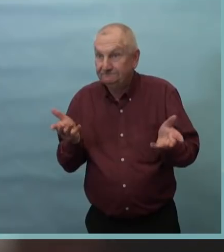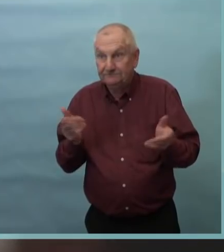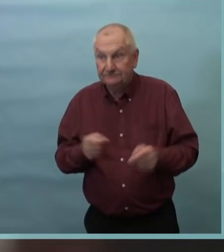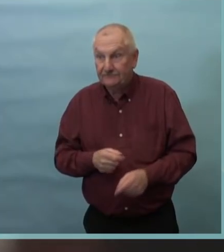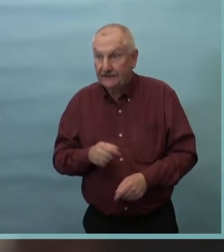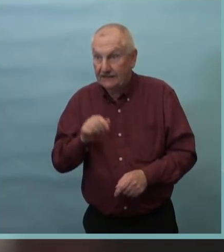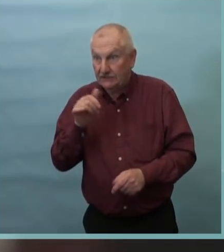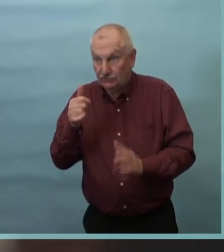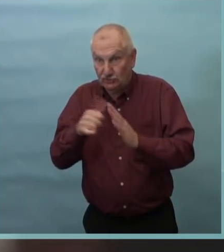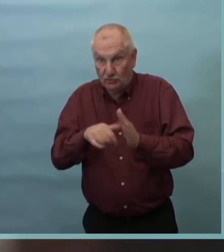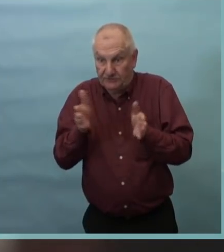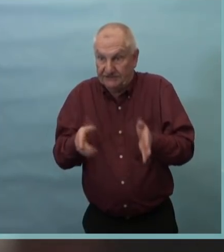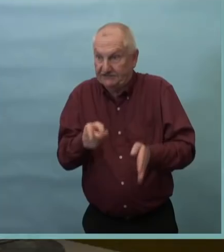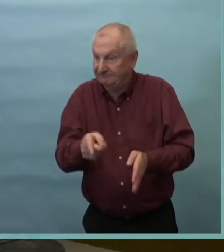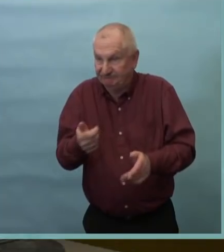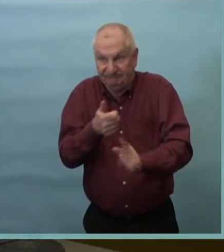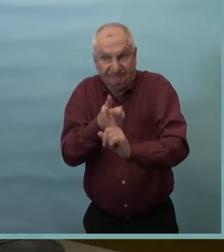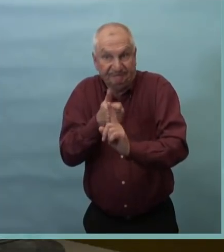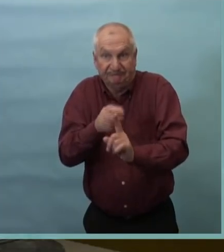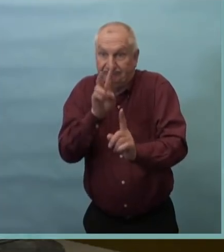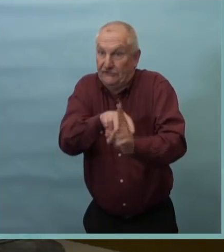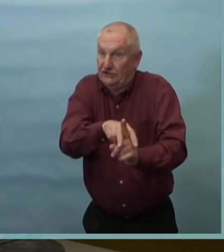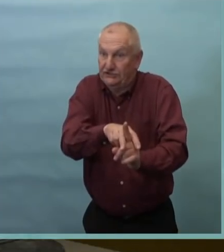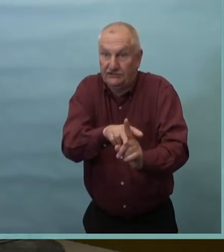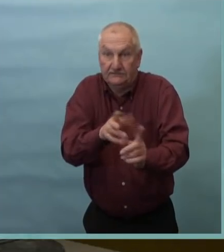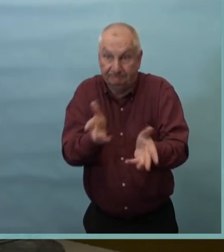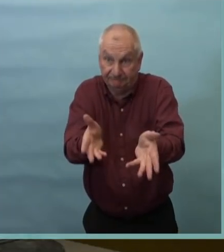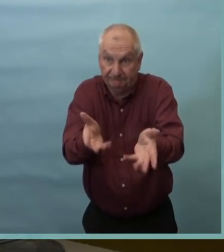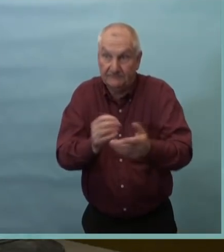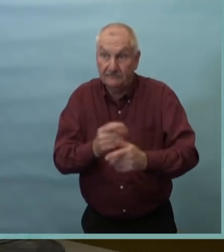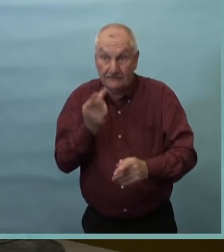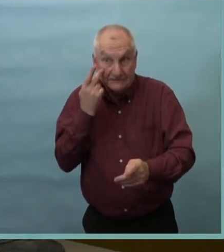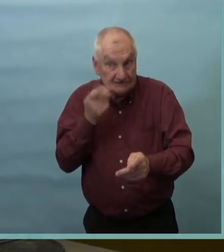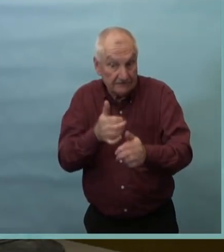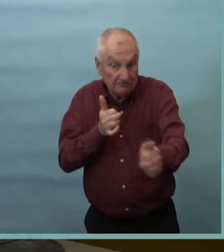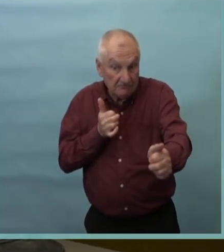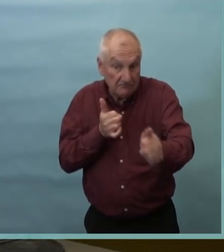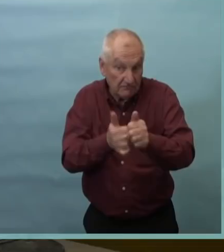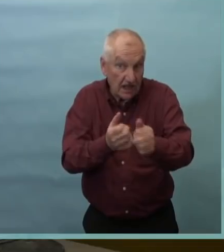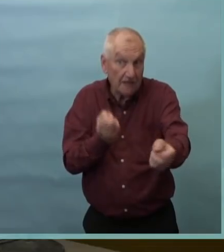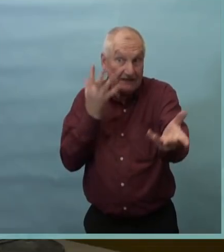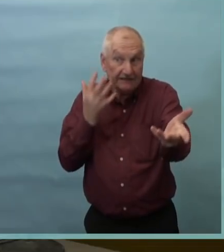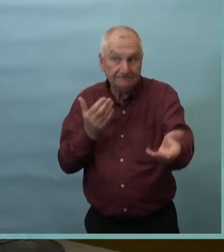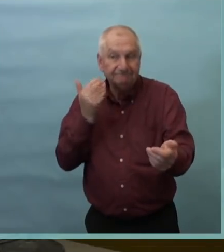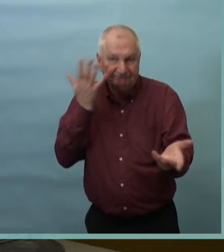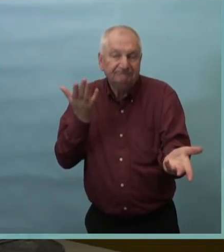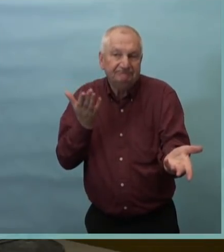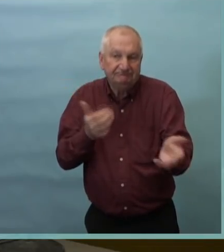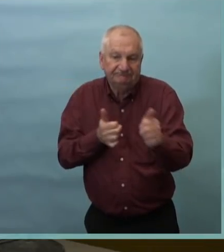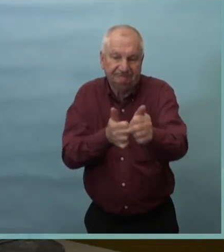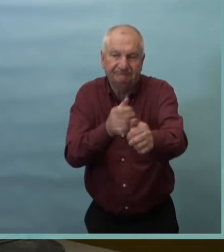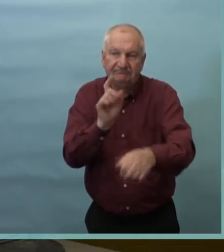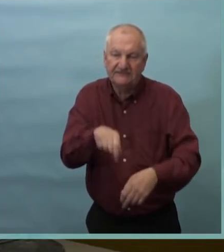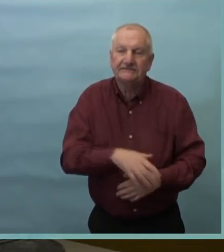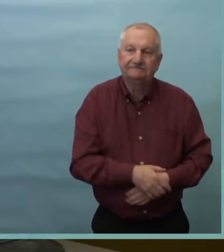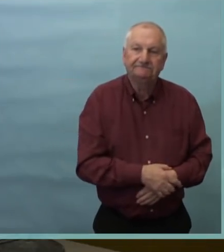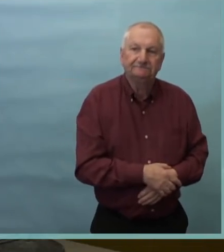are great thank you very much and we notice that in some provinces there is